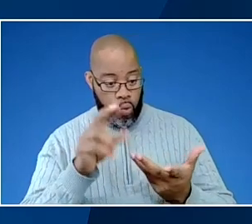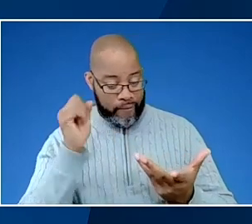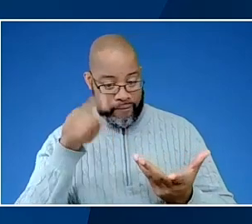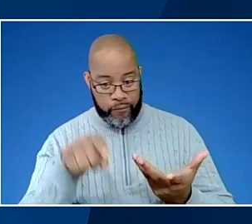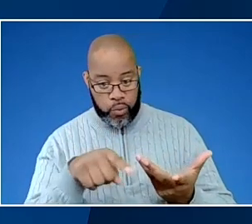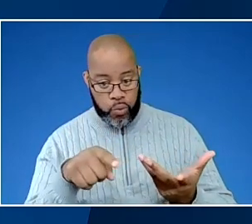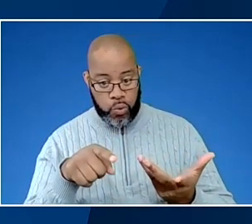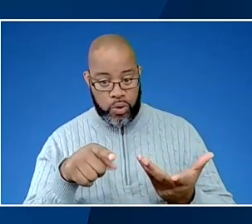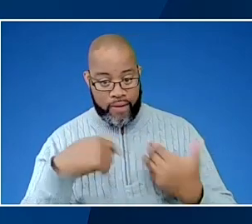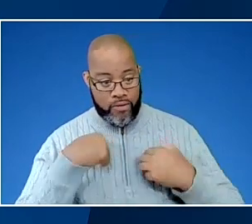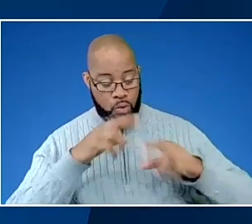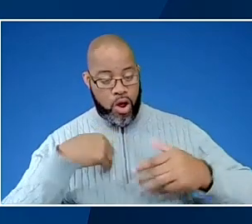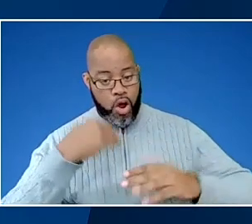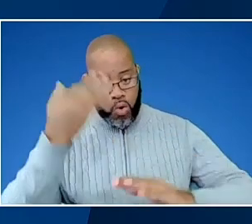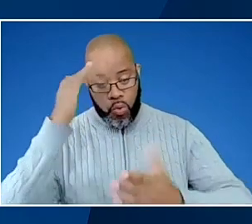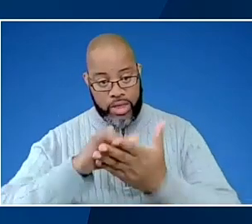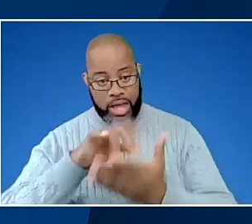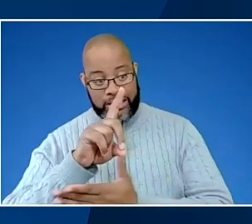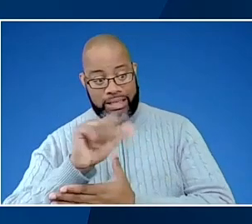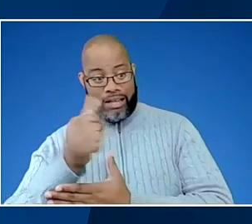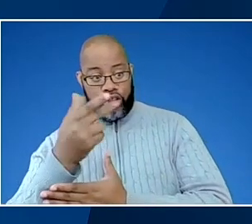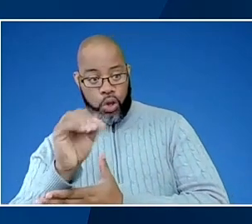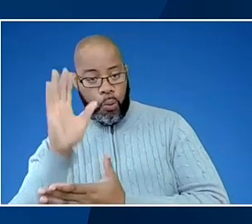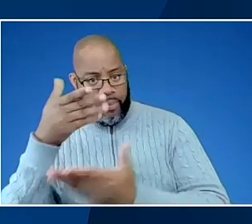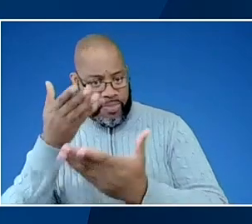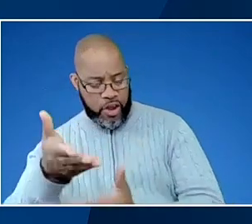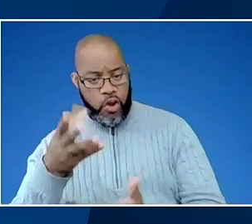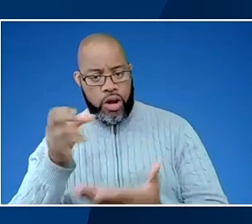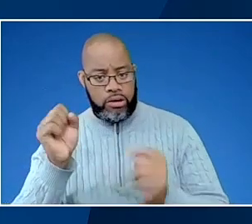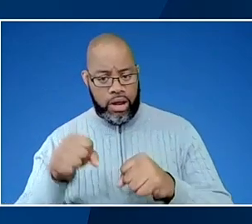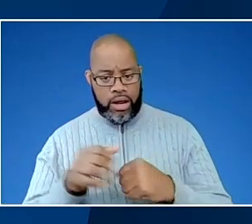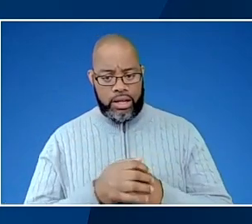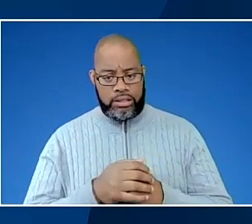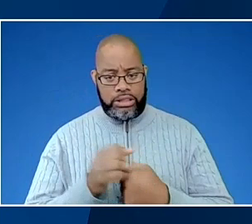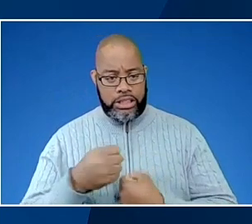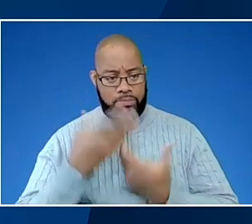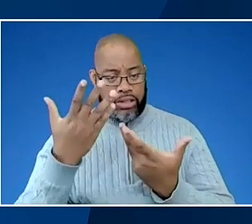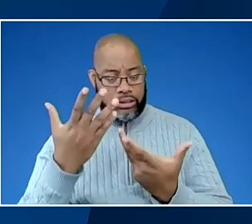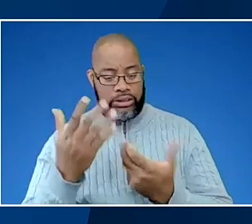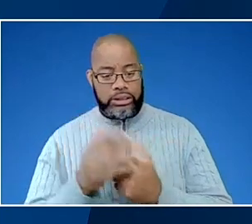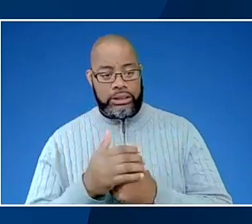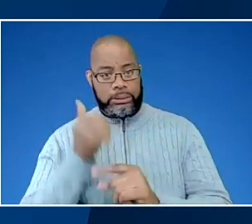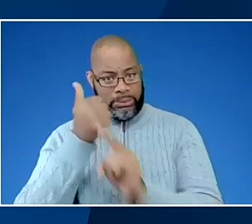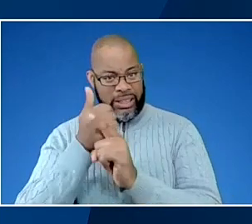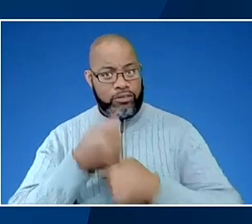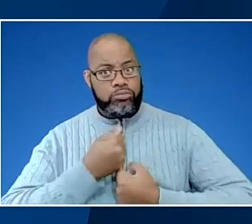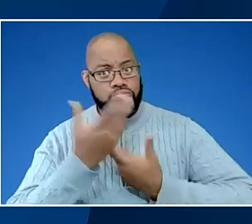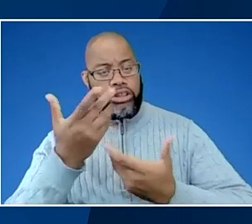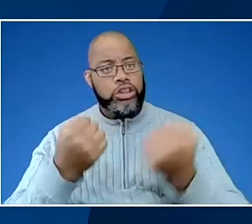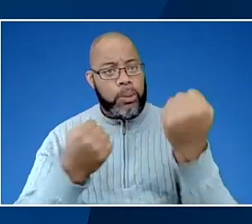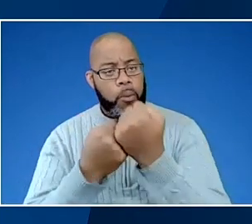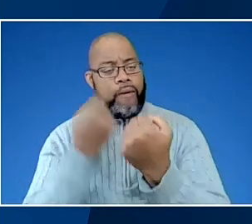I know that D'Angelo will be there and can express verbally the support for the language as written.